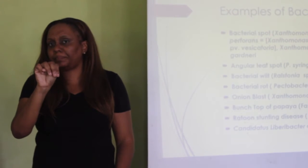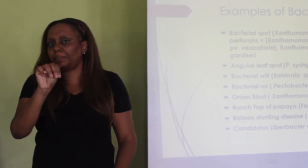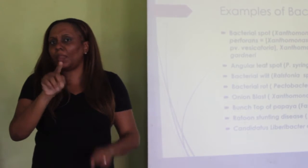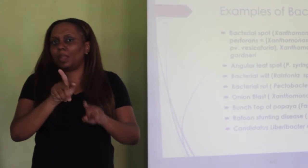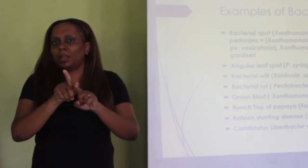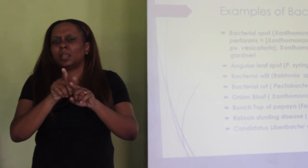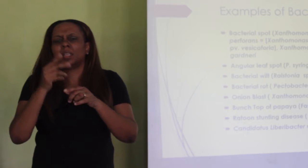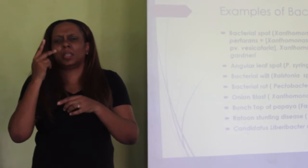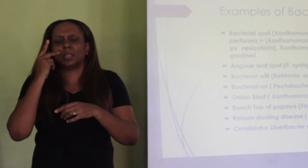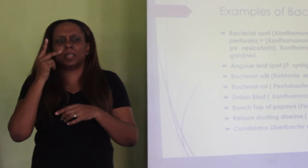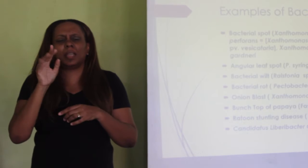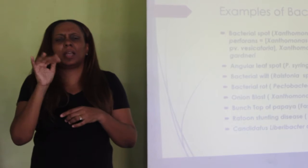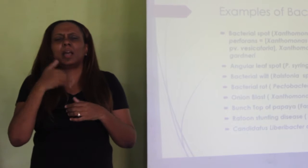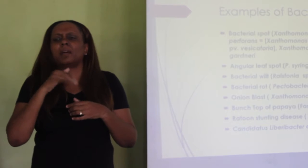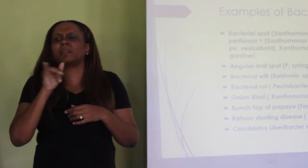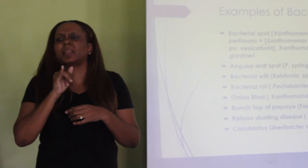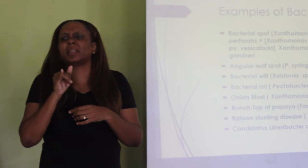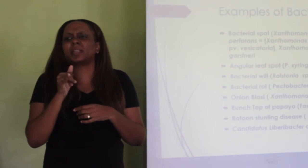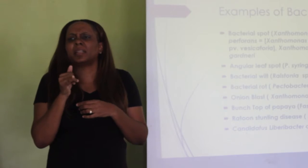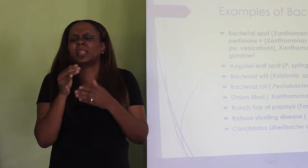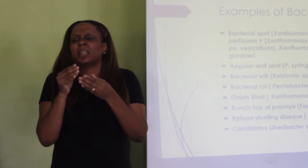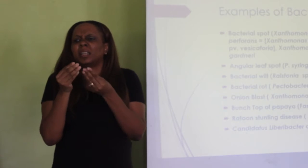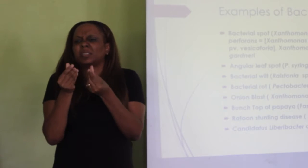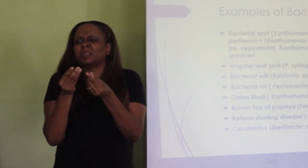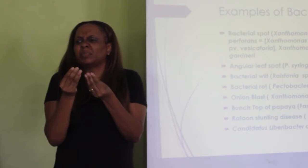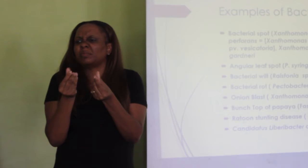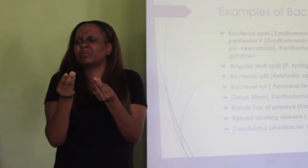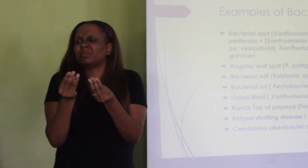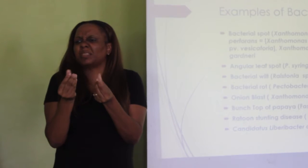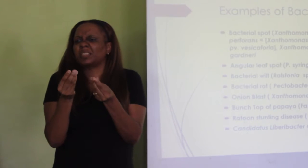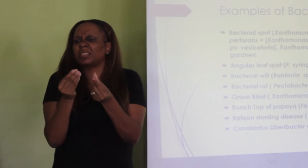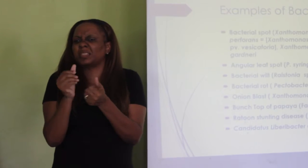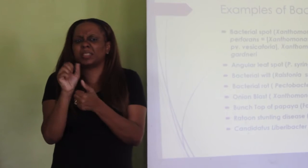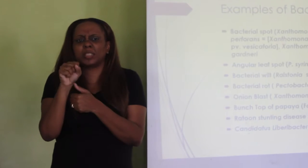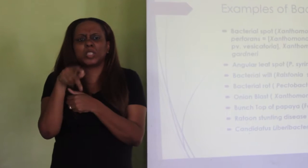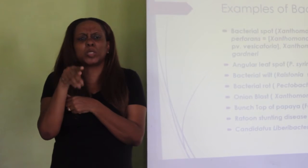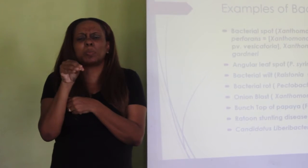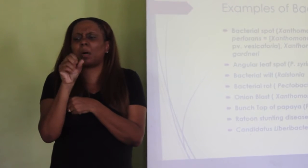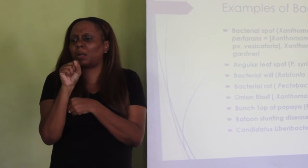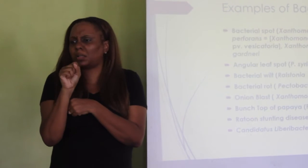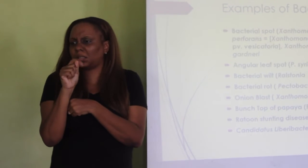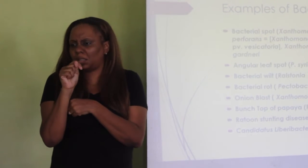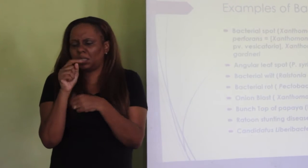water sauce pops like greasy spots onto the stem that is a way that wish you can identify